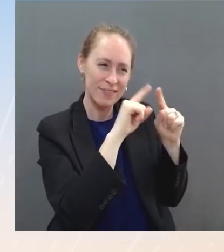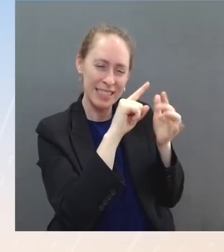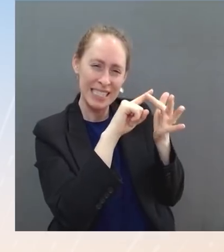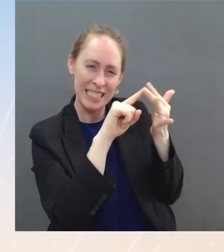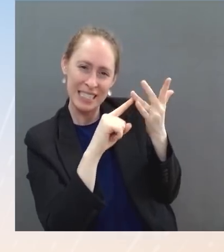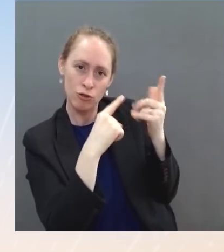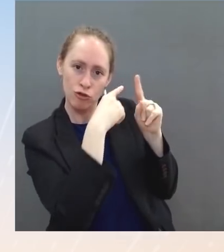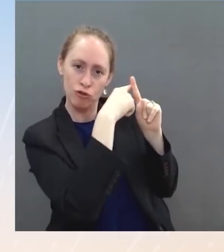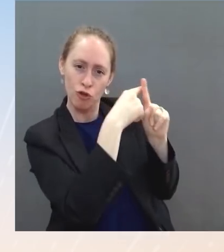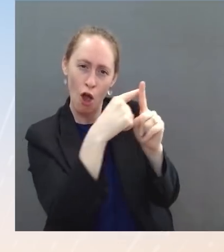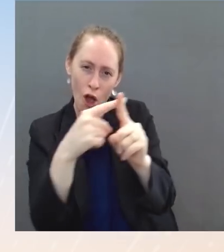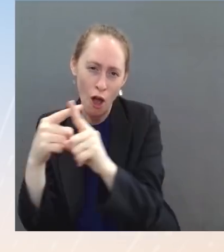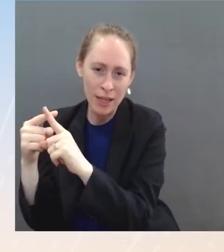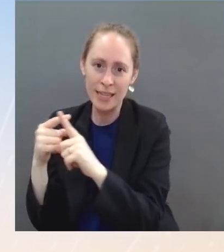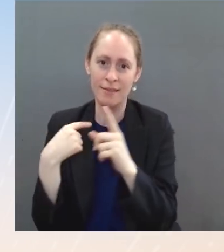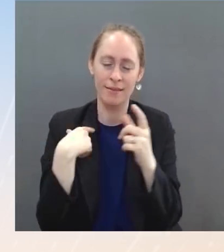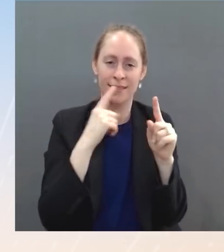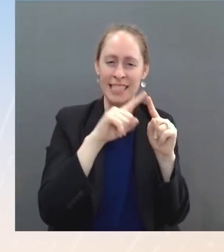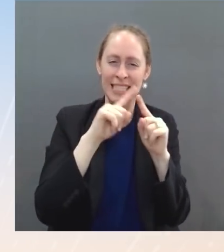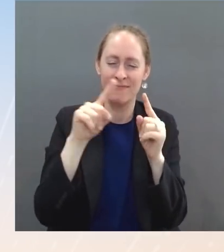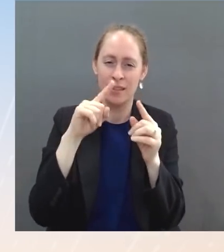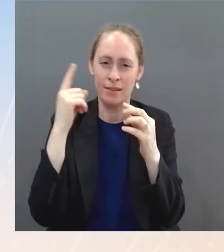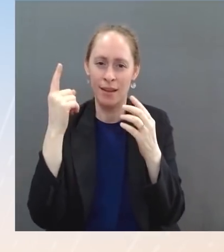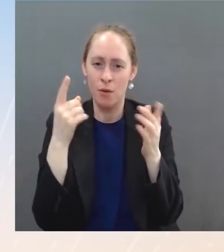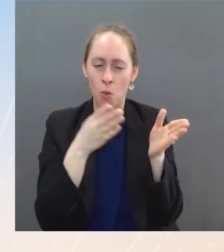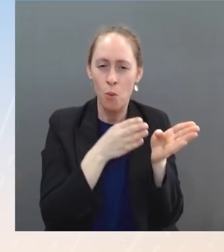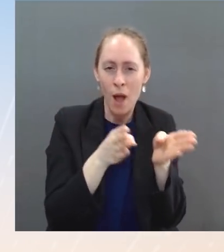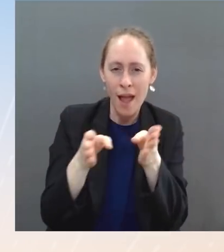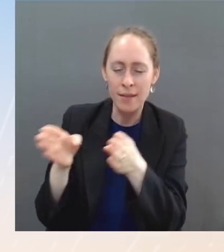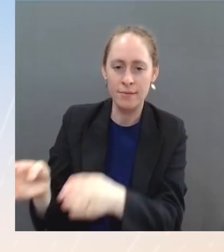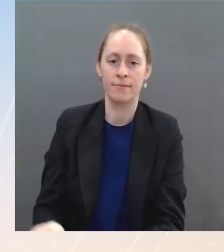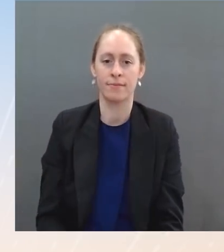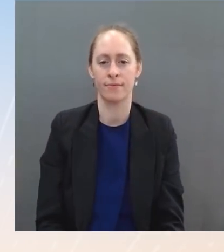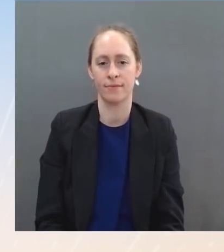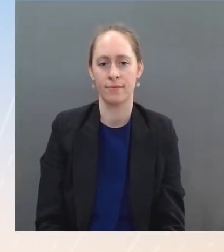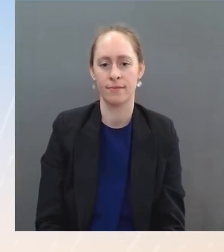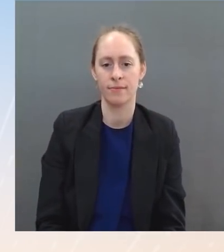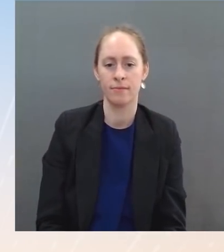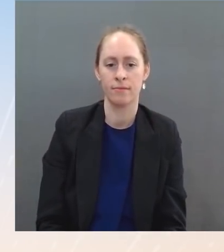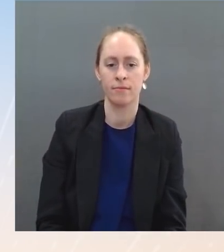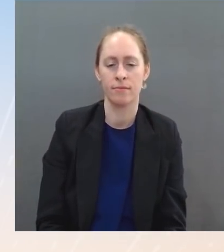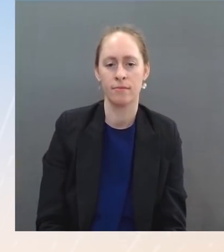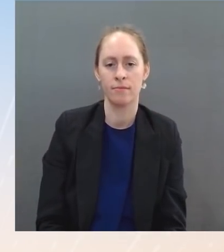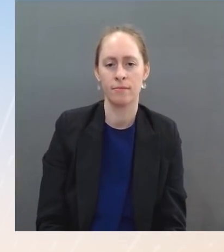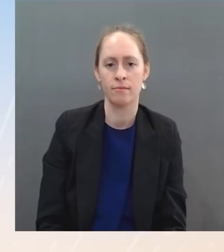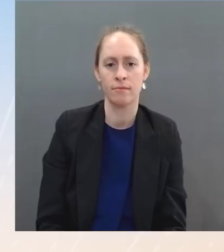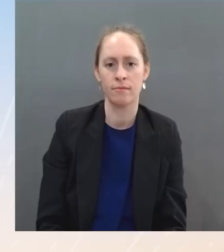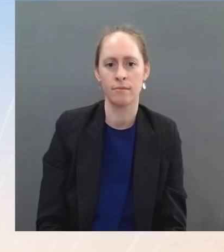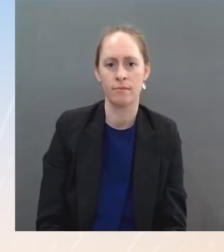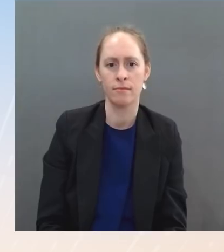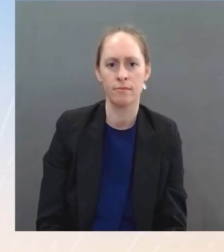that this particular action will take? What -- because we're seeing so many images of yachts around the world being seized, other assets being seized.